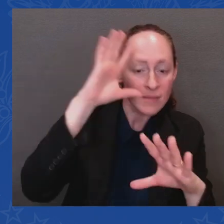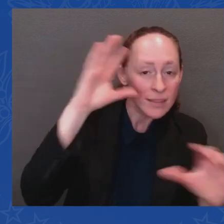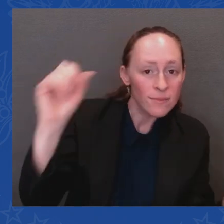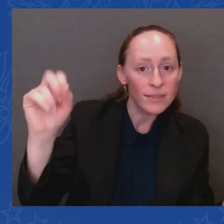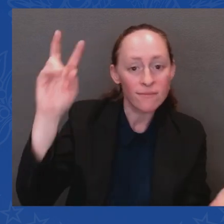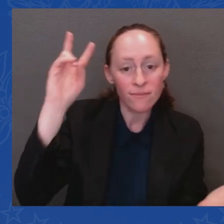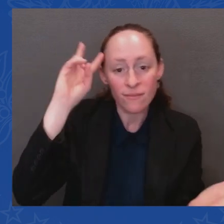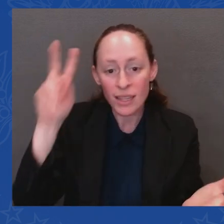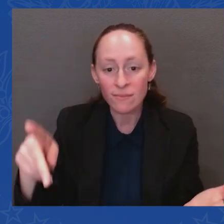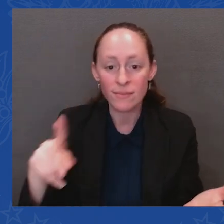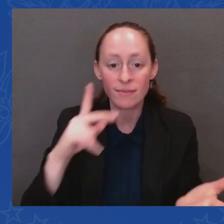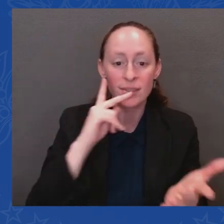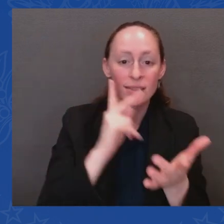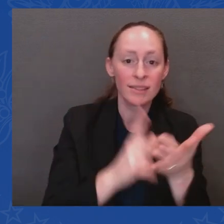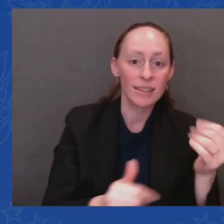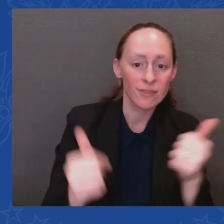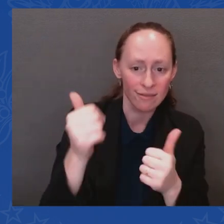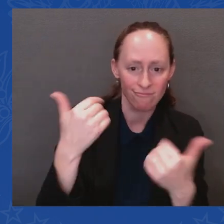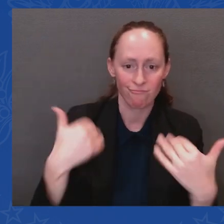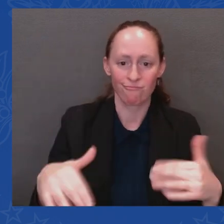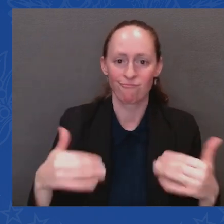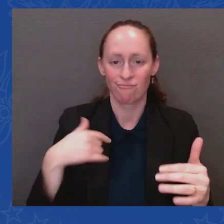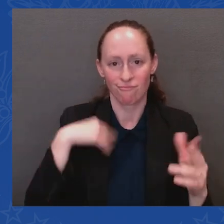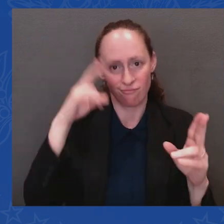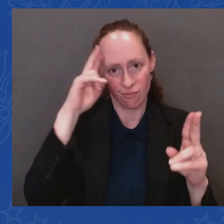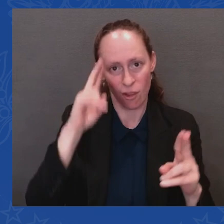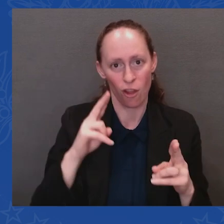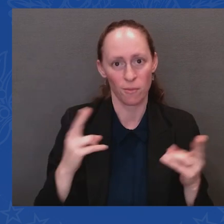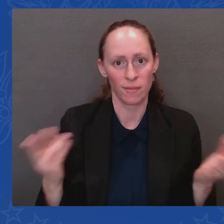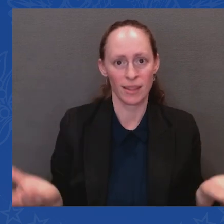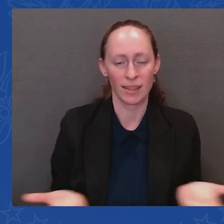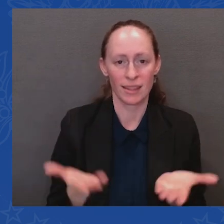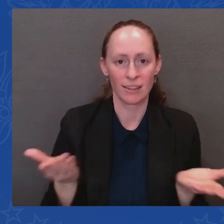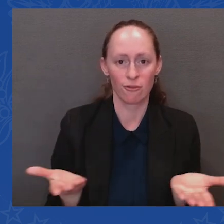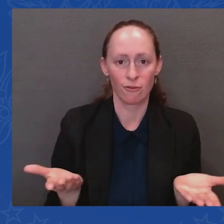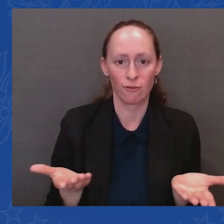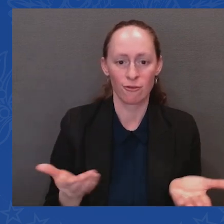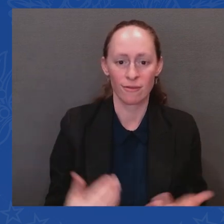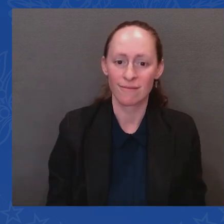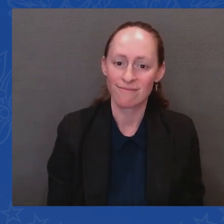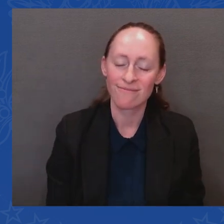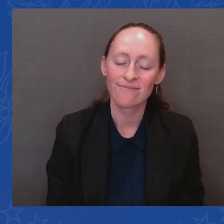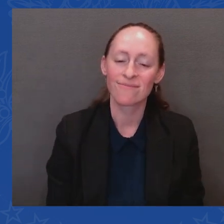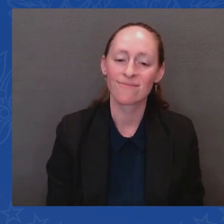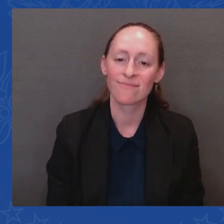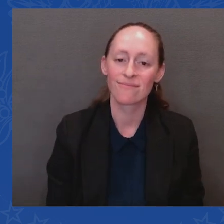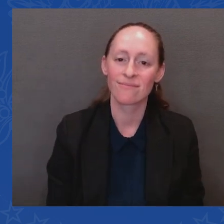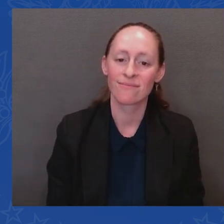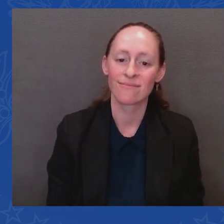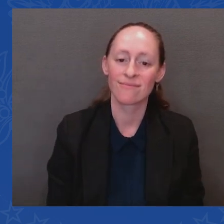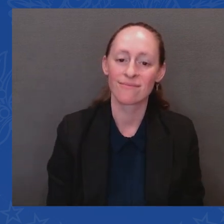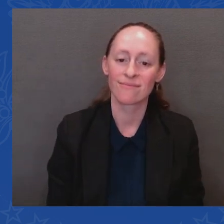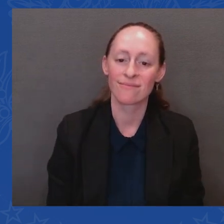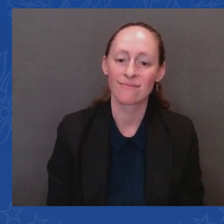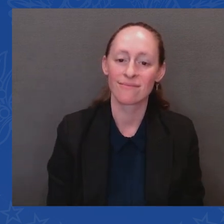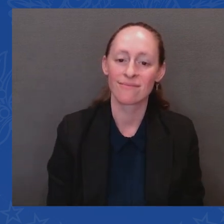I am honored and humbled to stand on these hallowed grounds to address you for the 70th annual